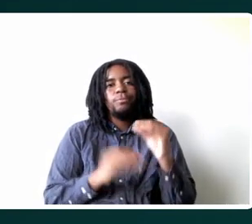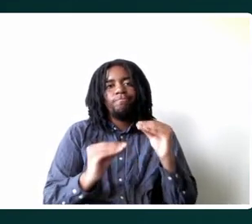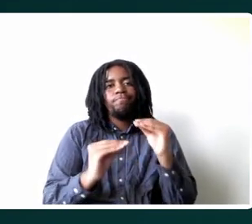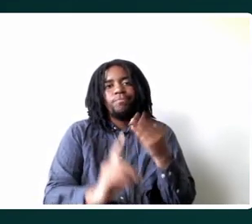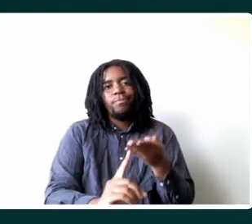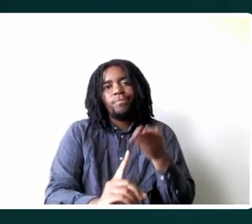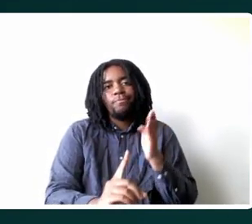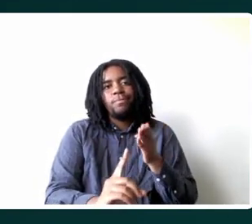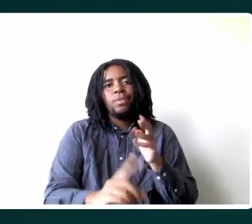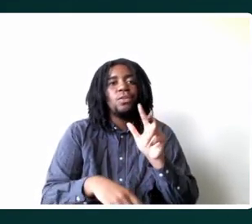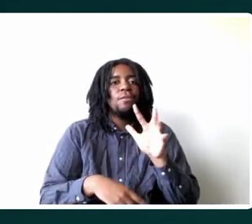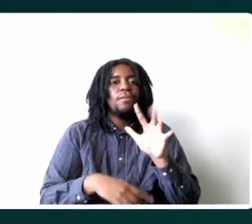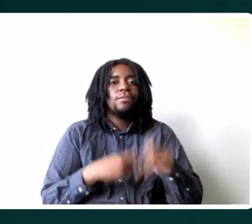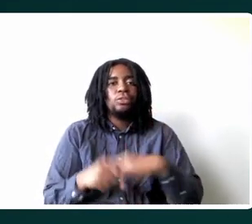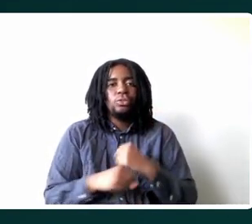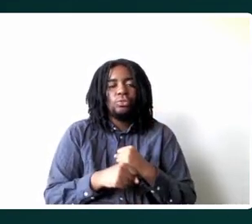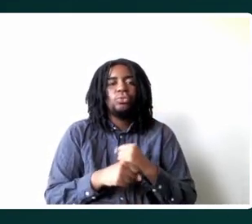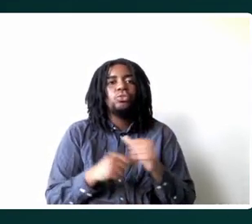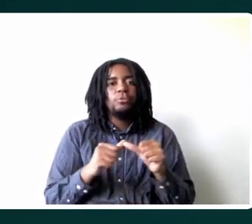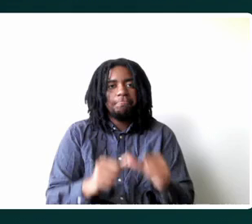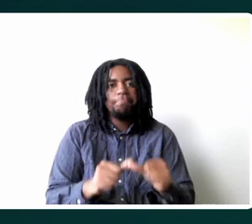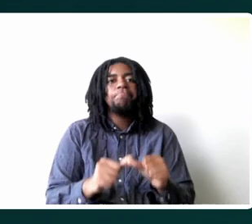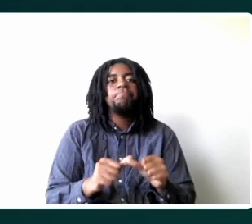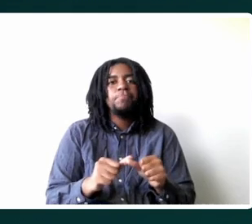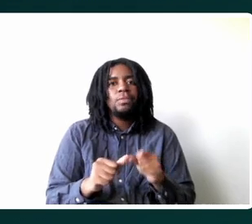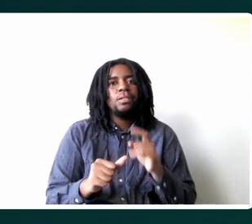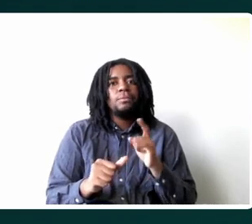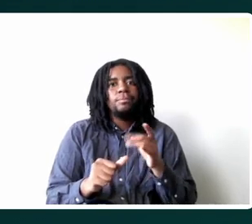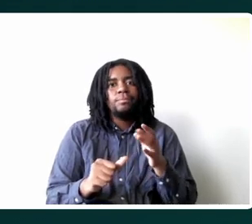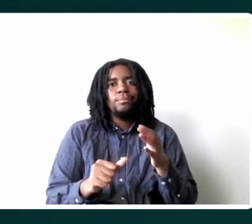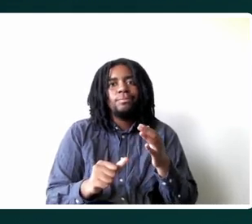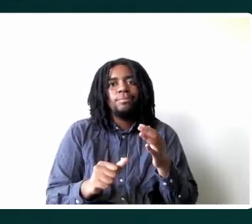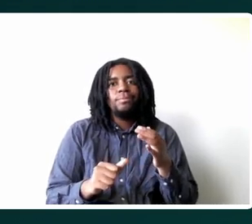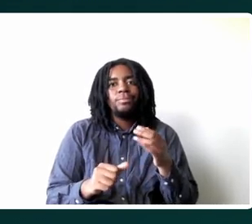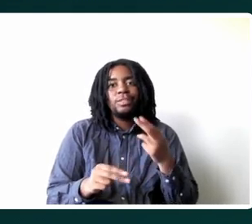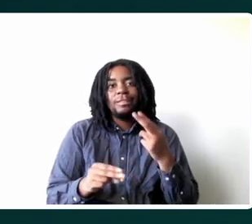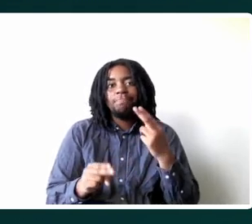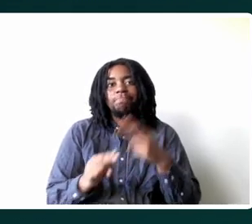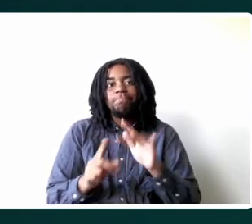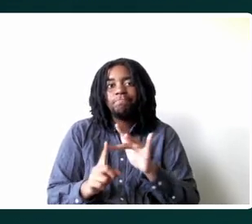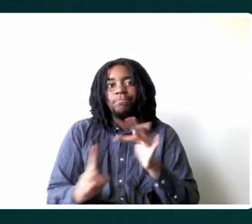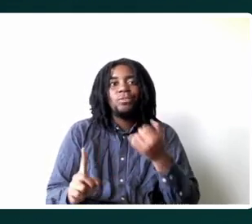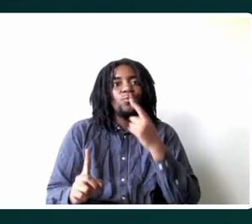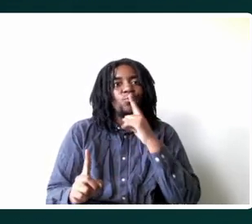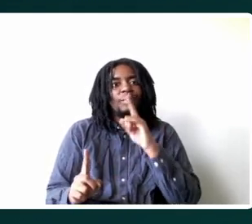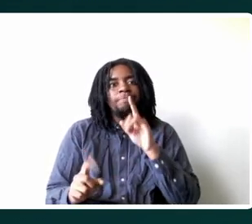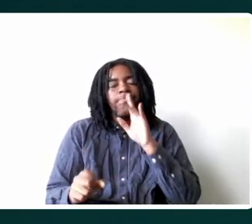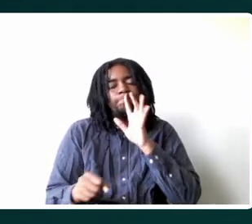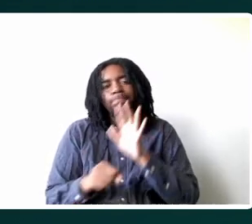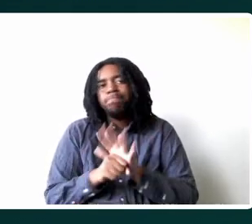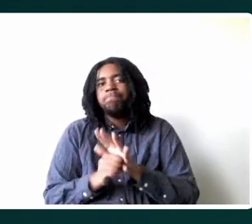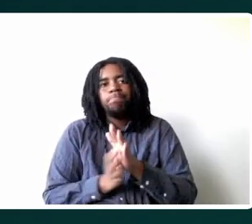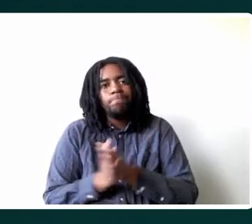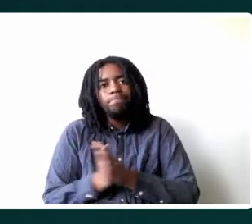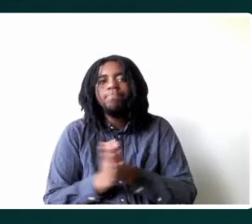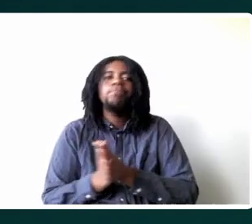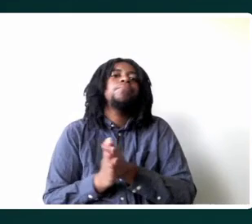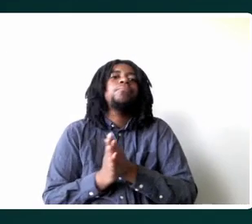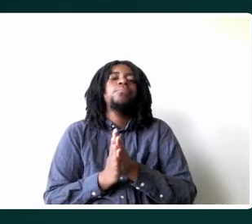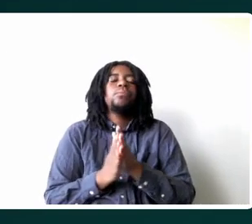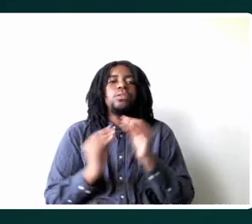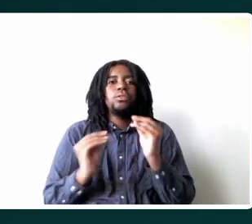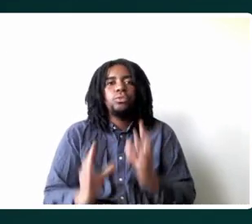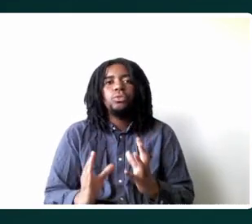was known as a deeply dedicated teacher and ended up educating and influencing